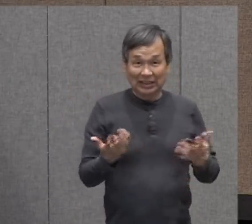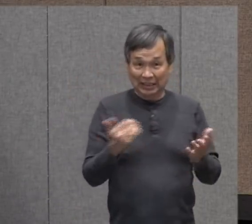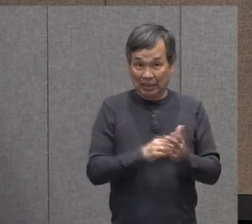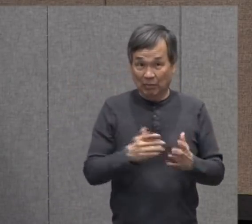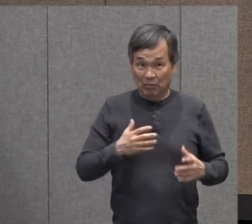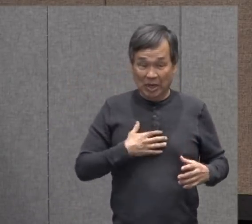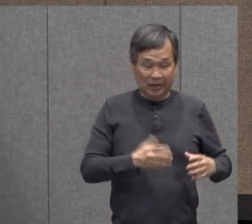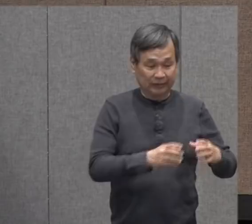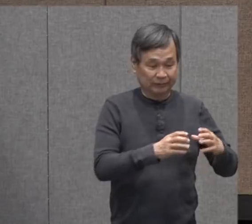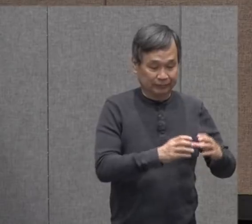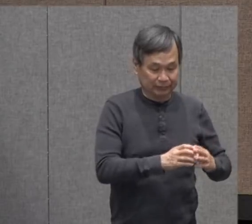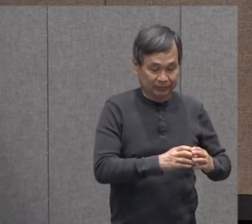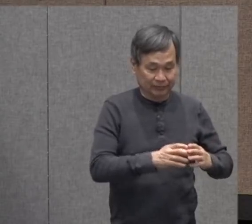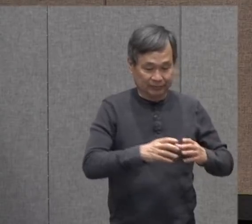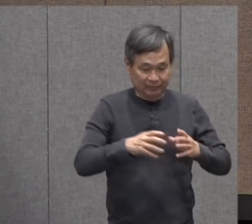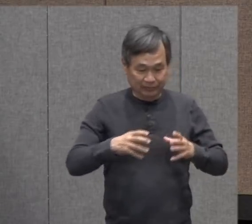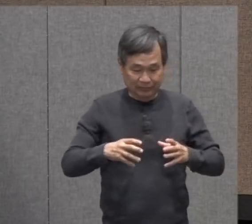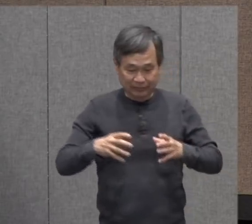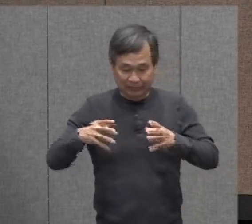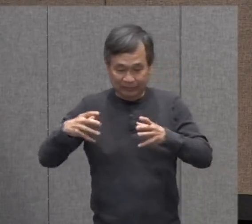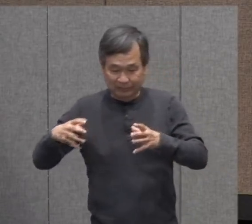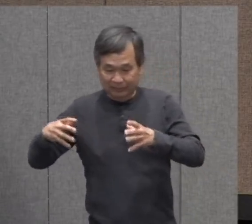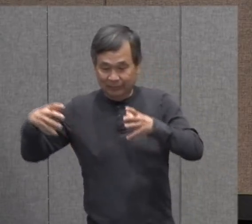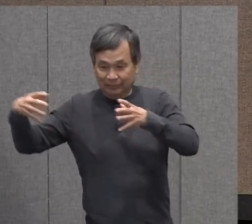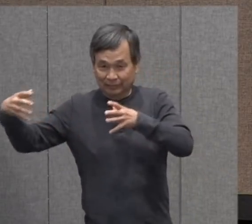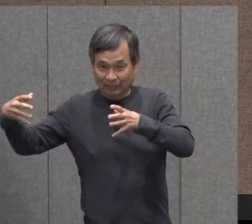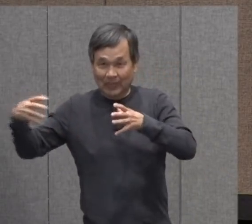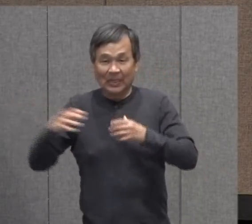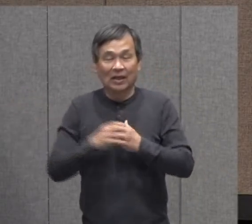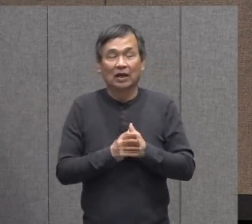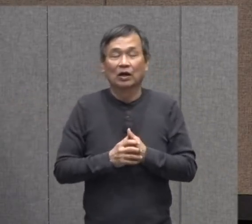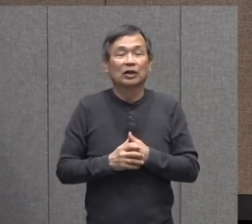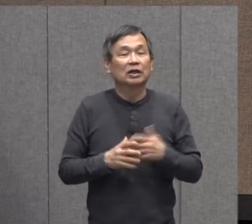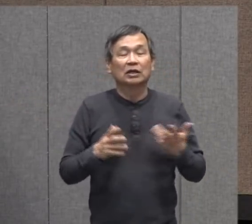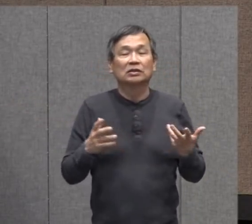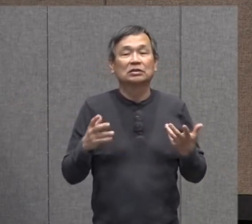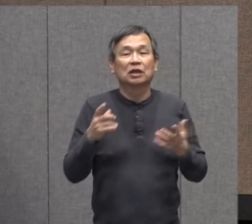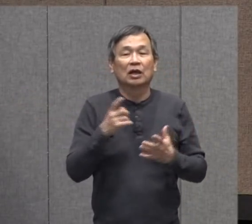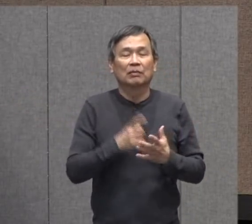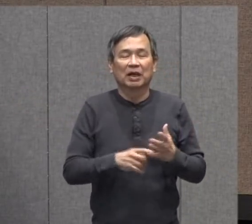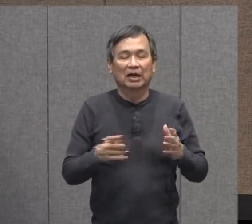and I'm going to put them in order from lightest to heaviest